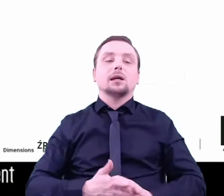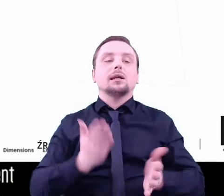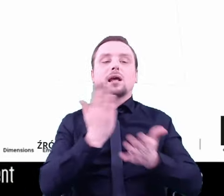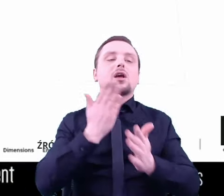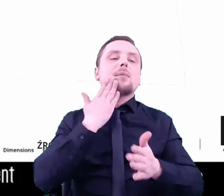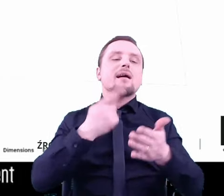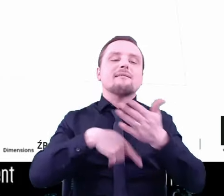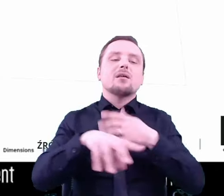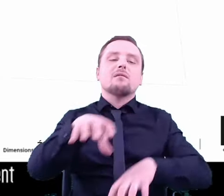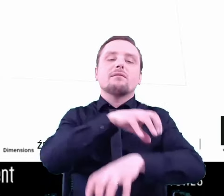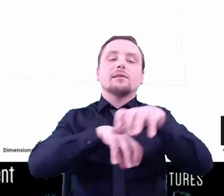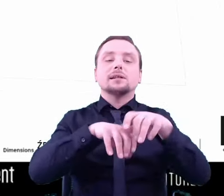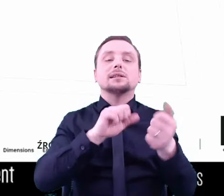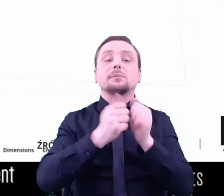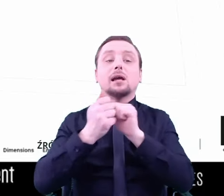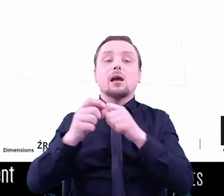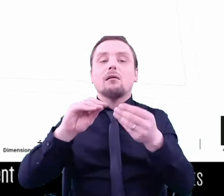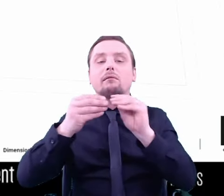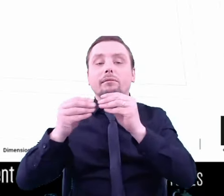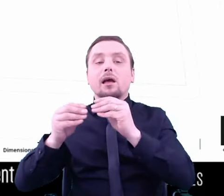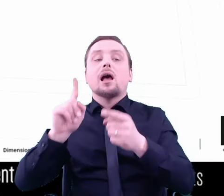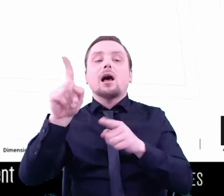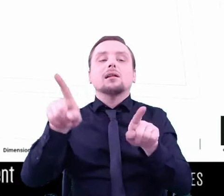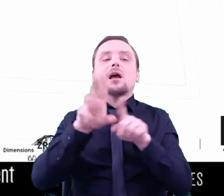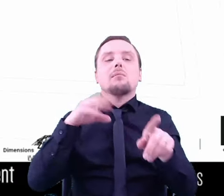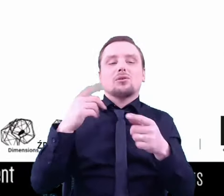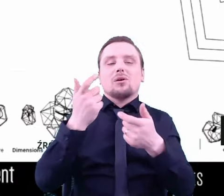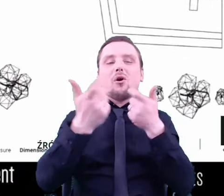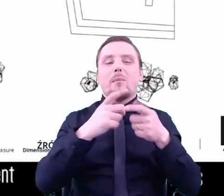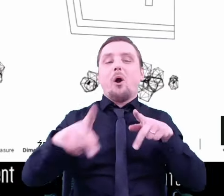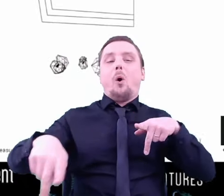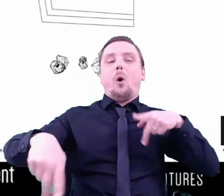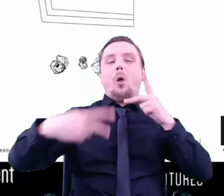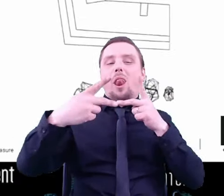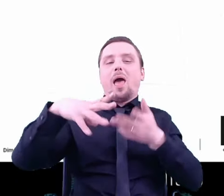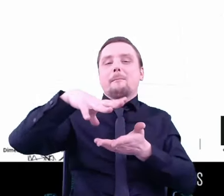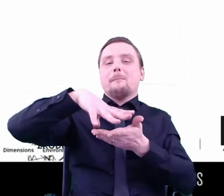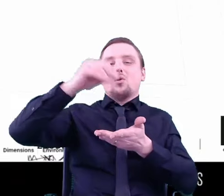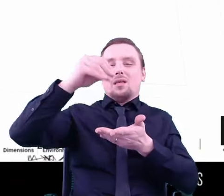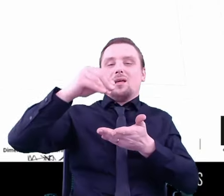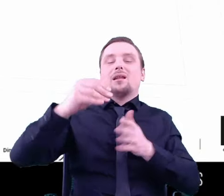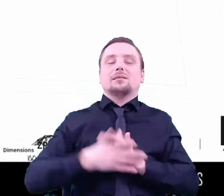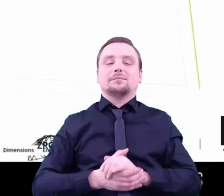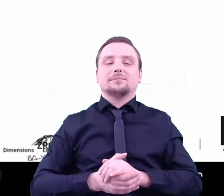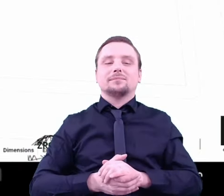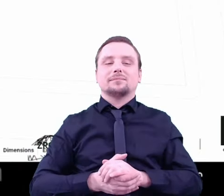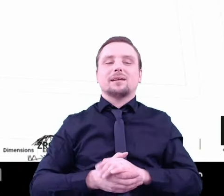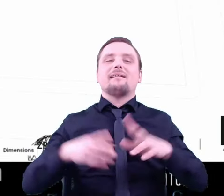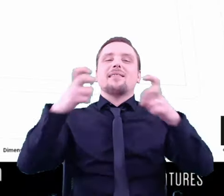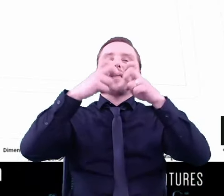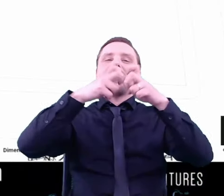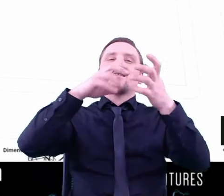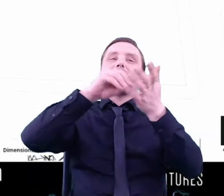but also digital models in cloud online, which can be downloaded to a computer